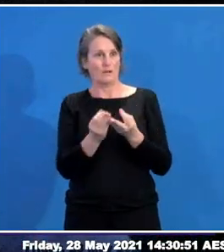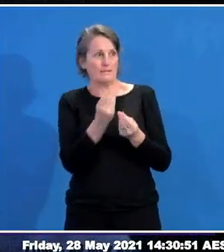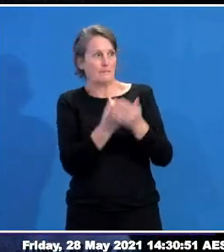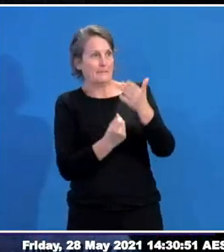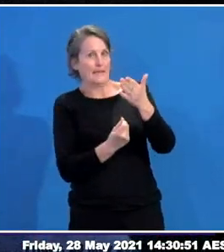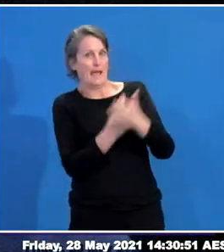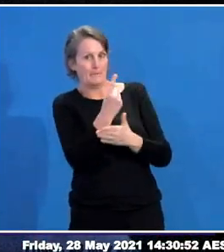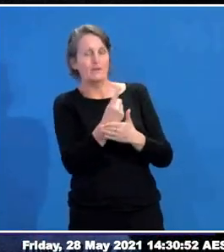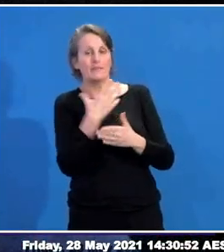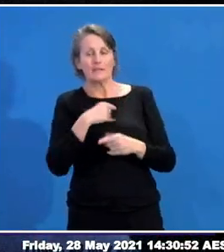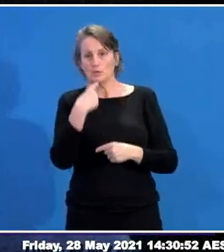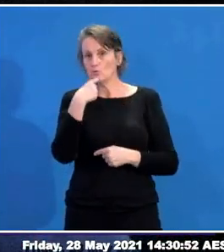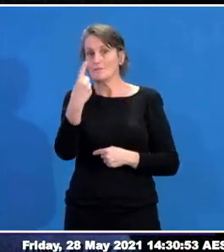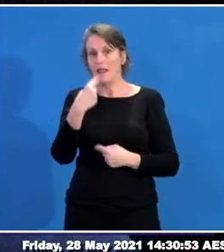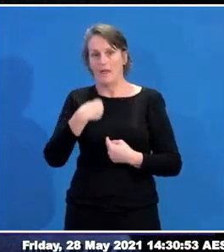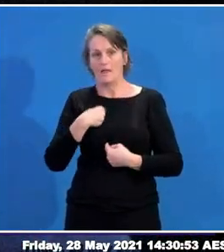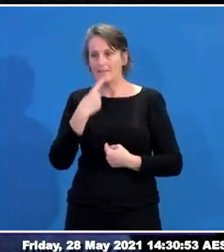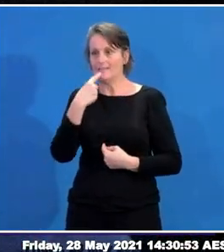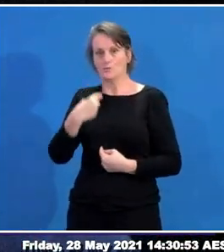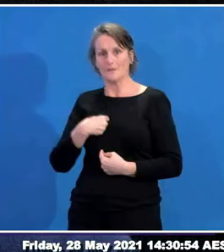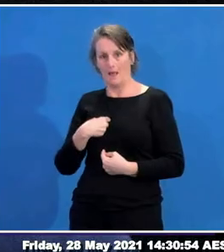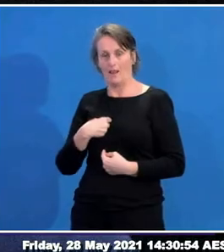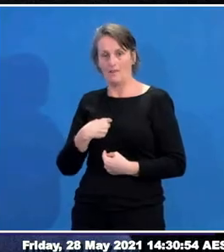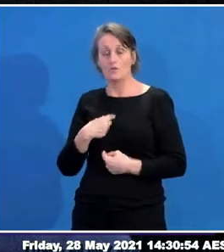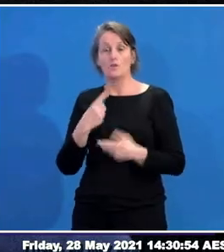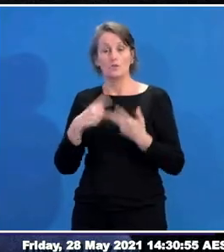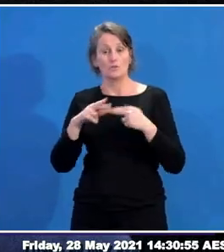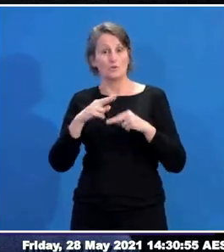So one of the things that we are able to do, in respect of reportable